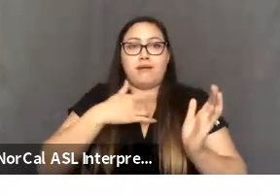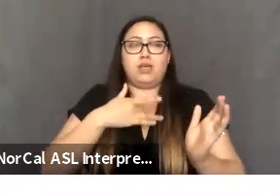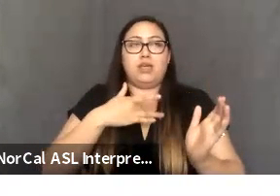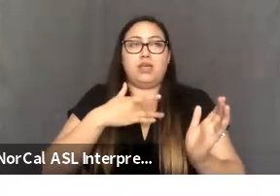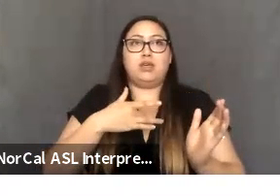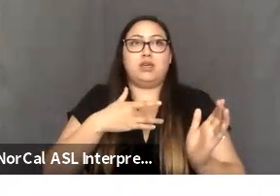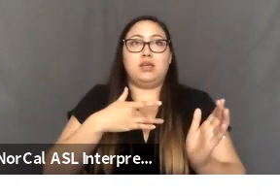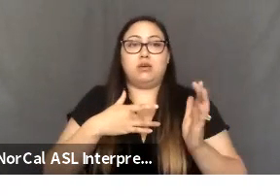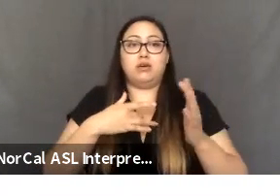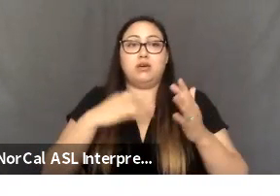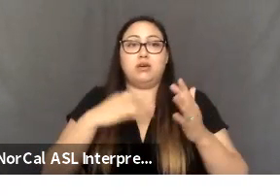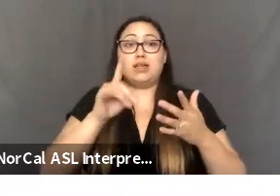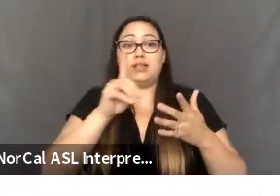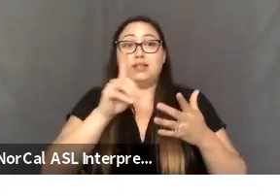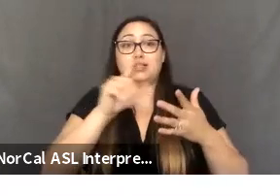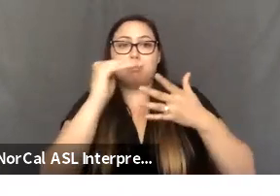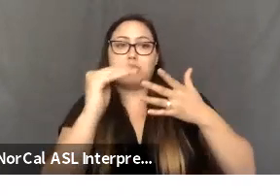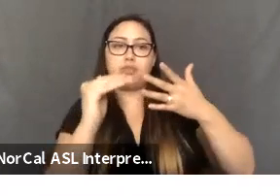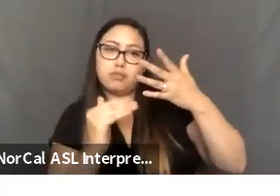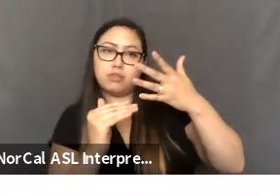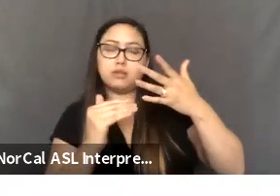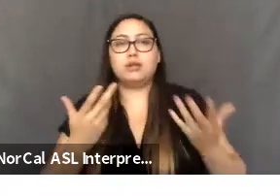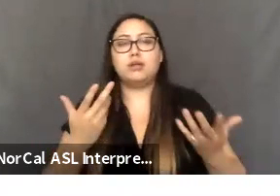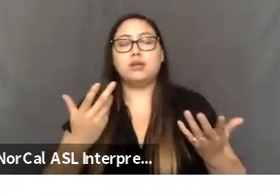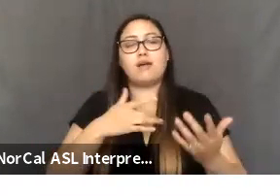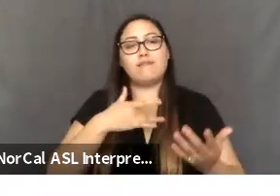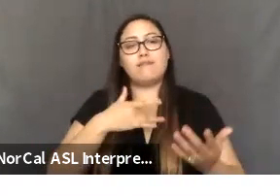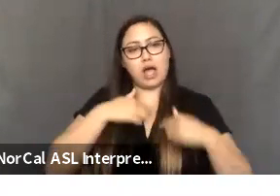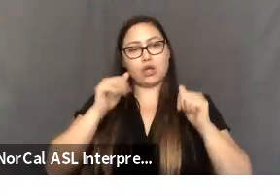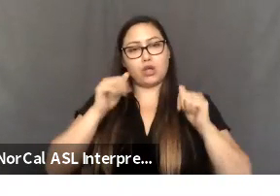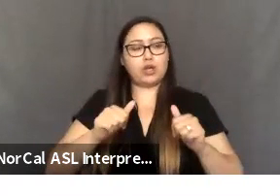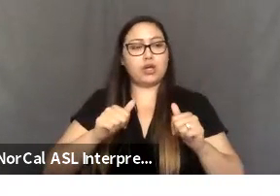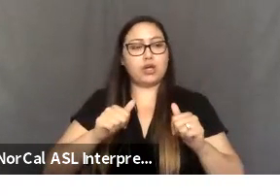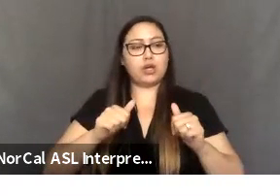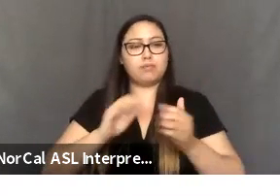to do list. I wish I could be more available for people. And this is referring to staff.